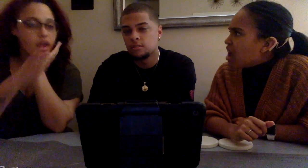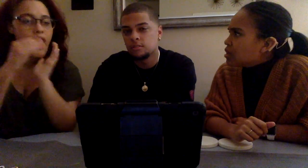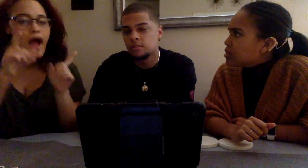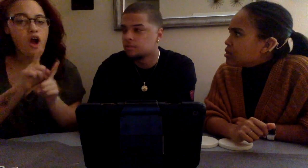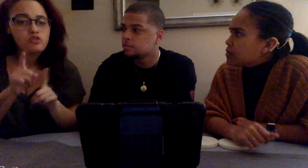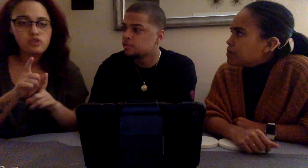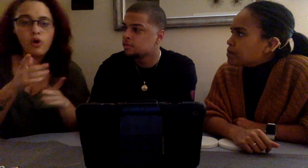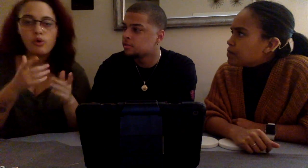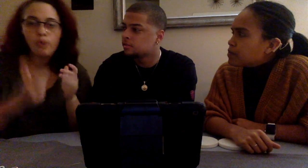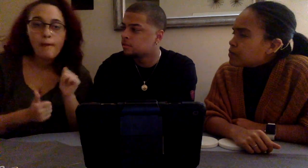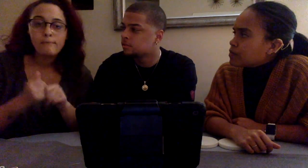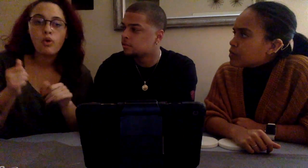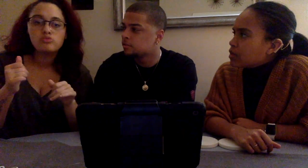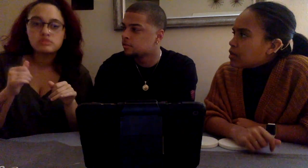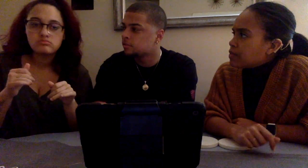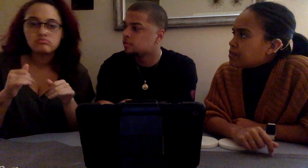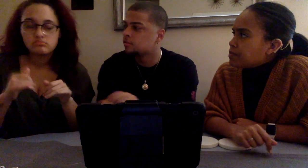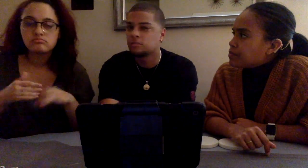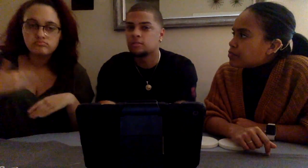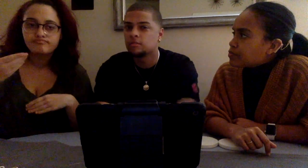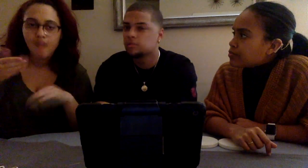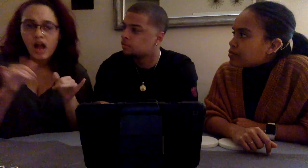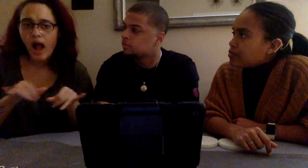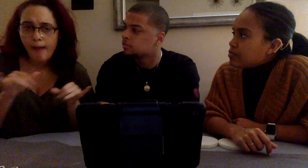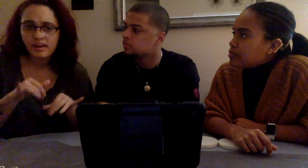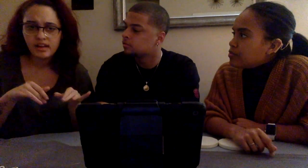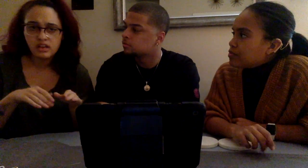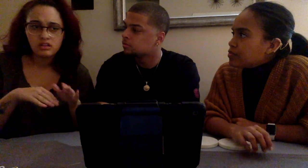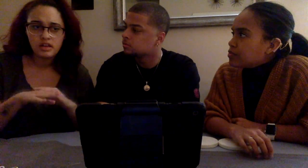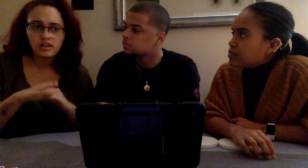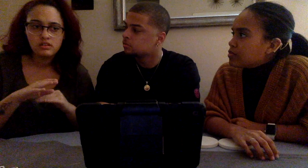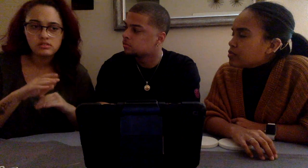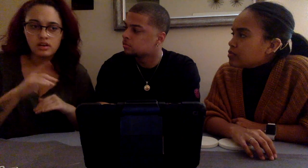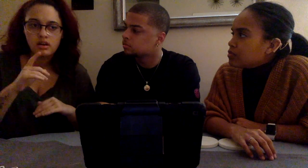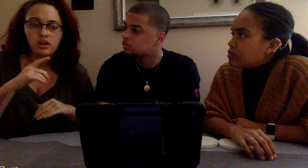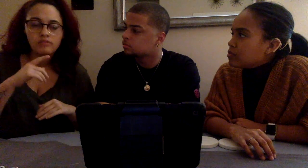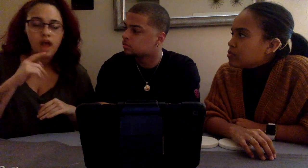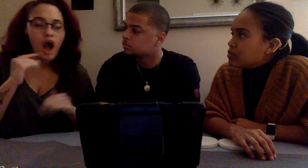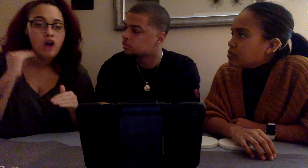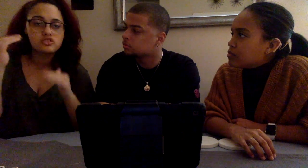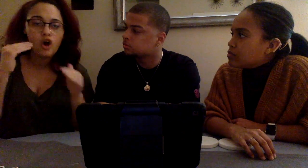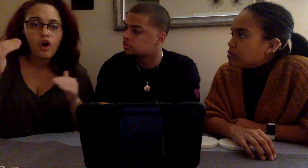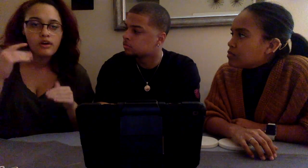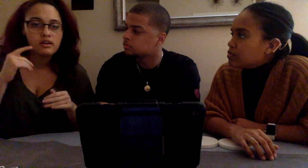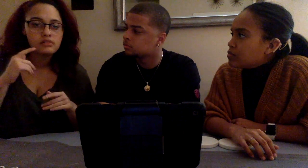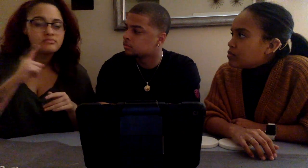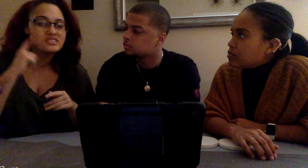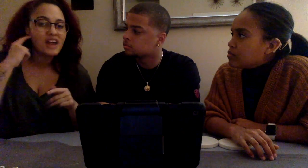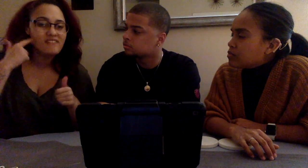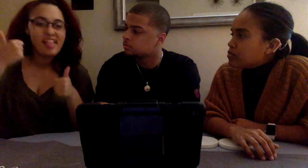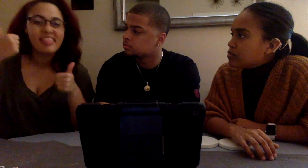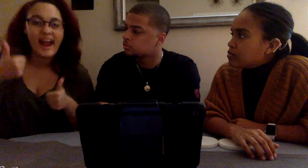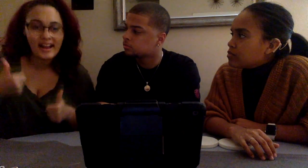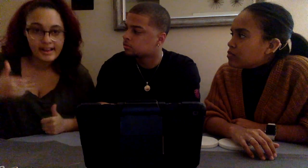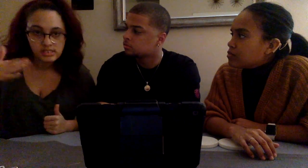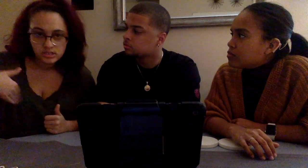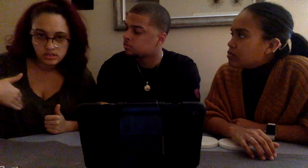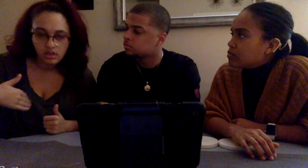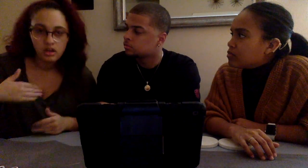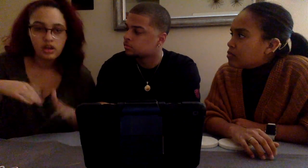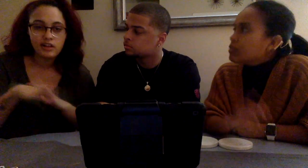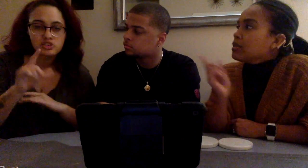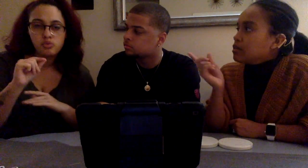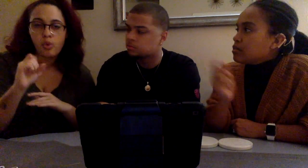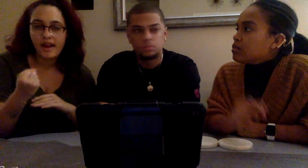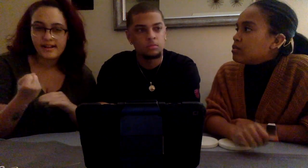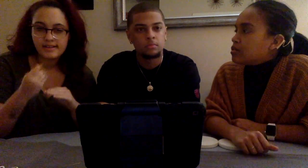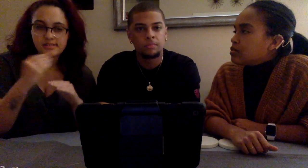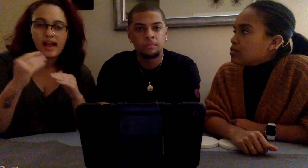Daisy: And also, I notice the most common for adults are late-deafened happened in their 20's.